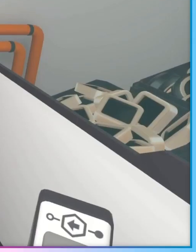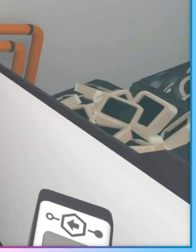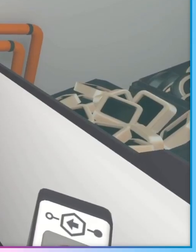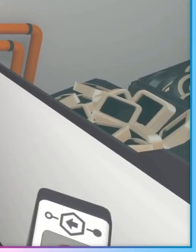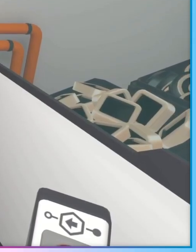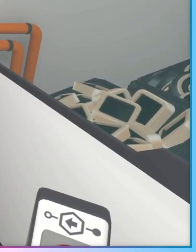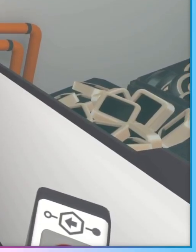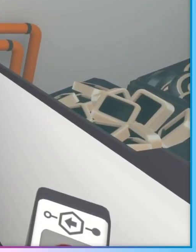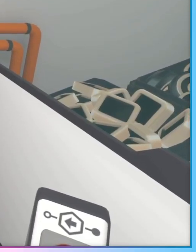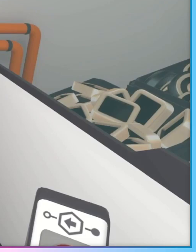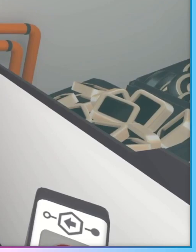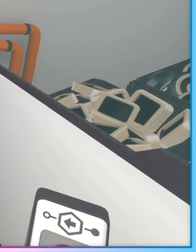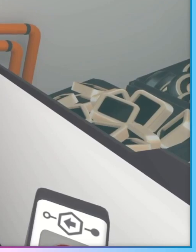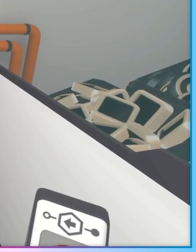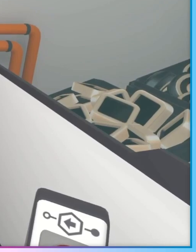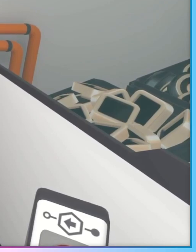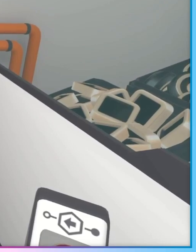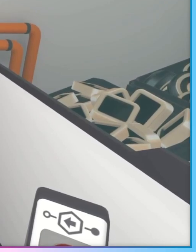[Game character] So, let’s get to it, shall we?